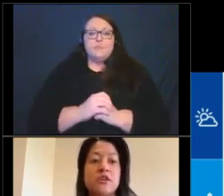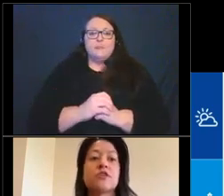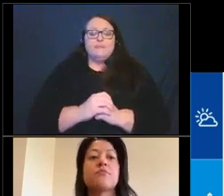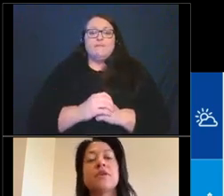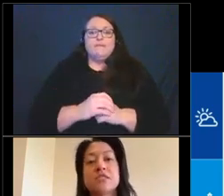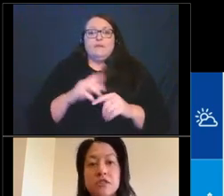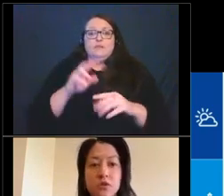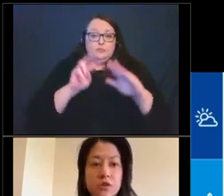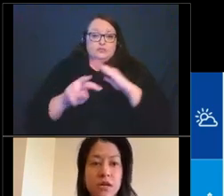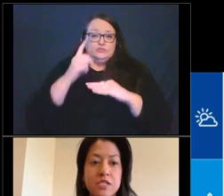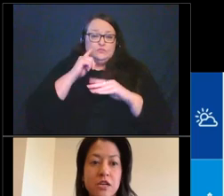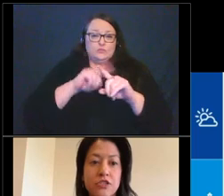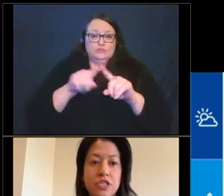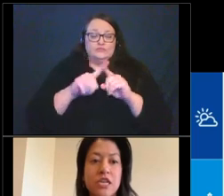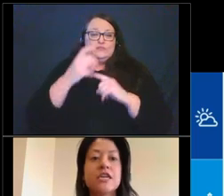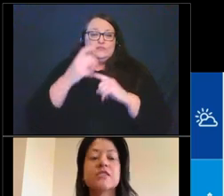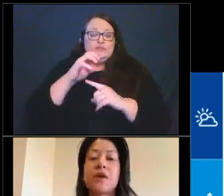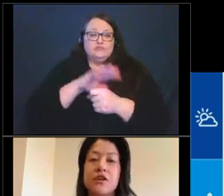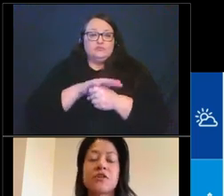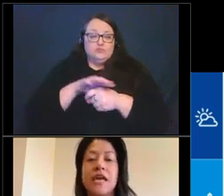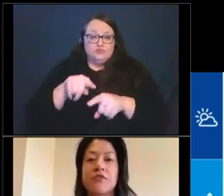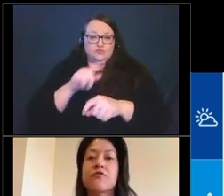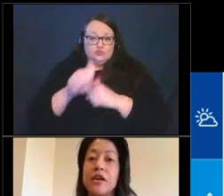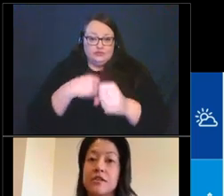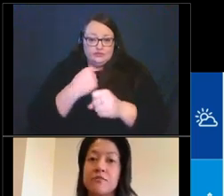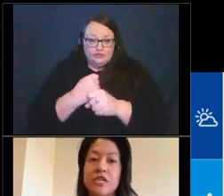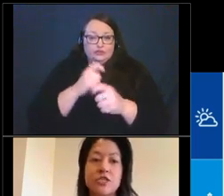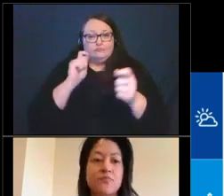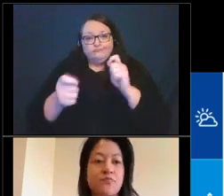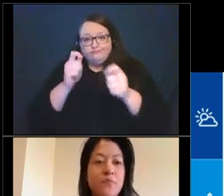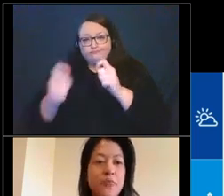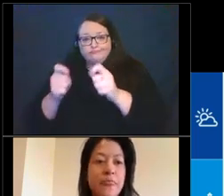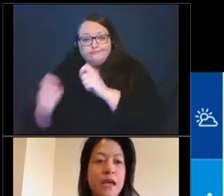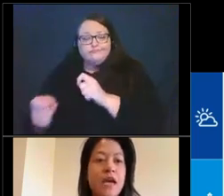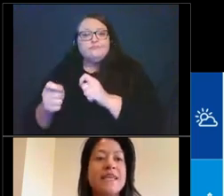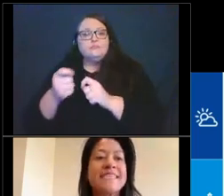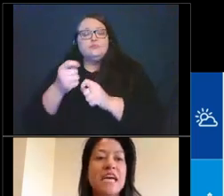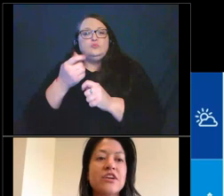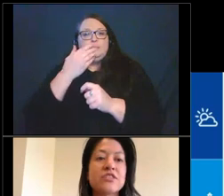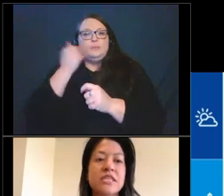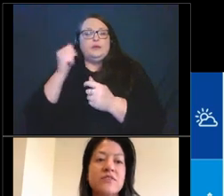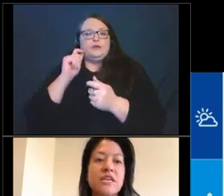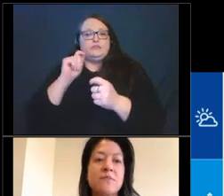throughout the year based on local climatology to better account for acclimation, the entire 7